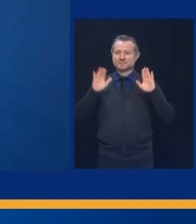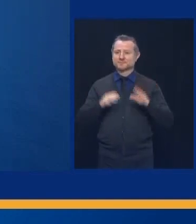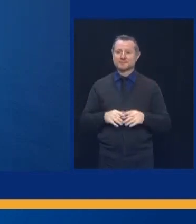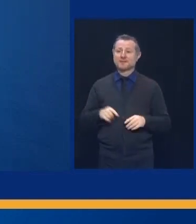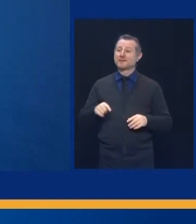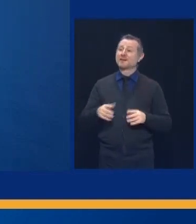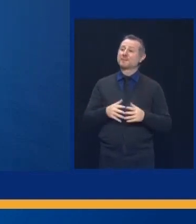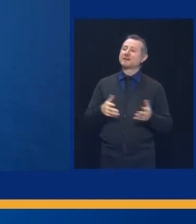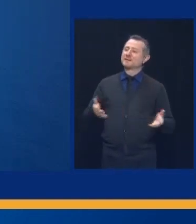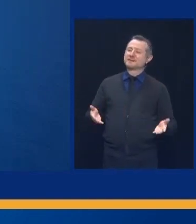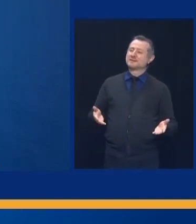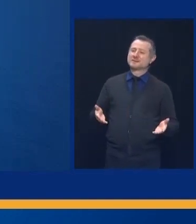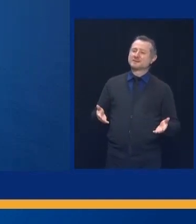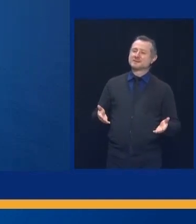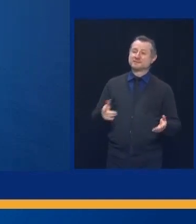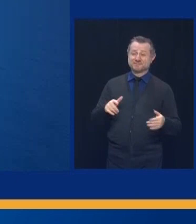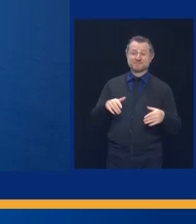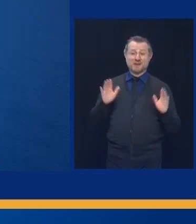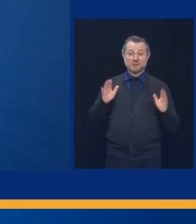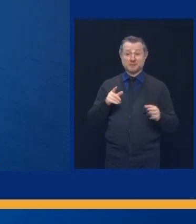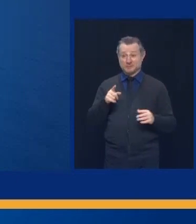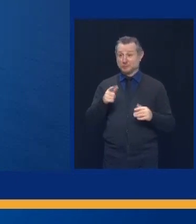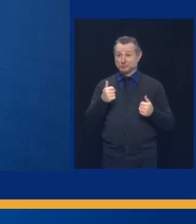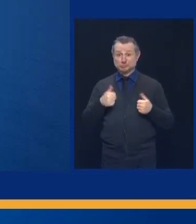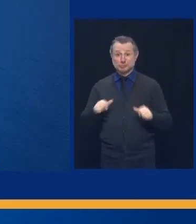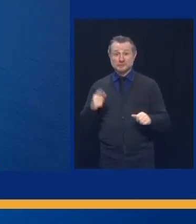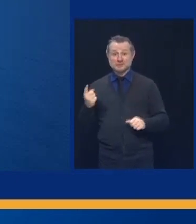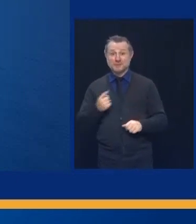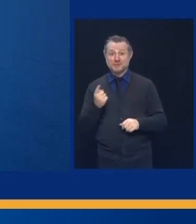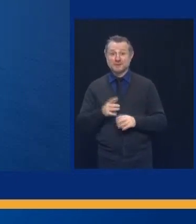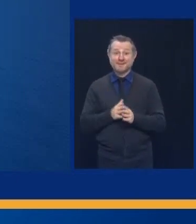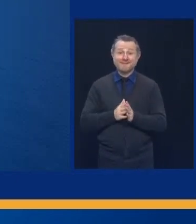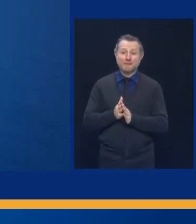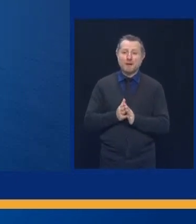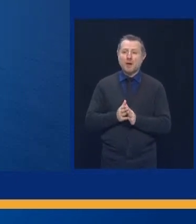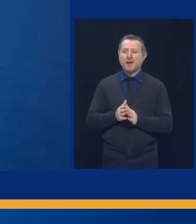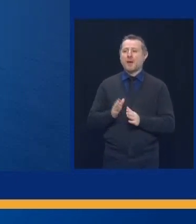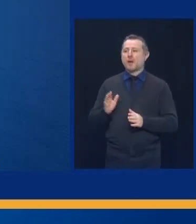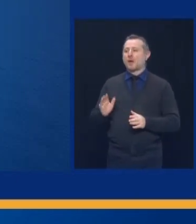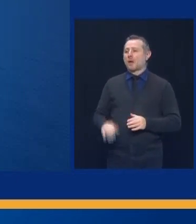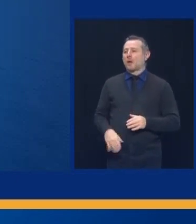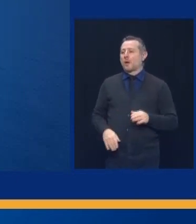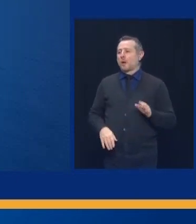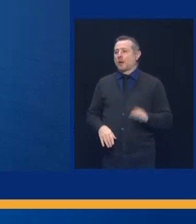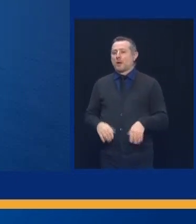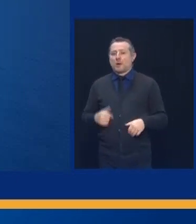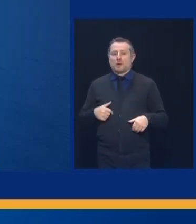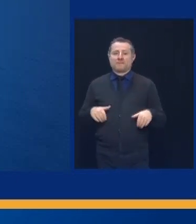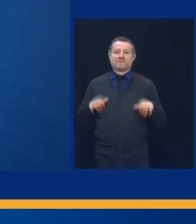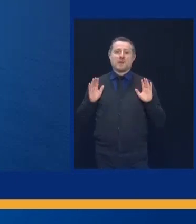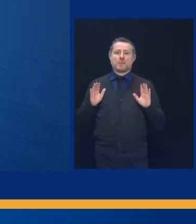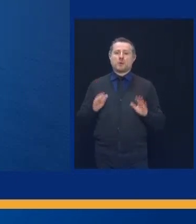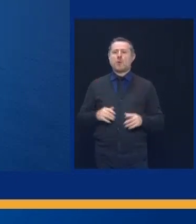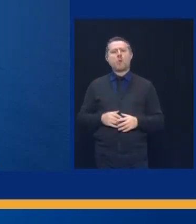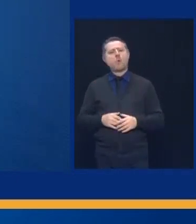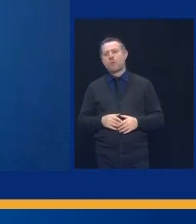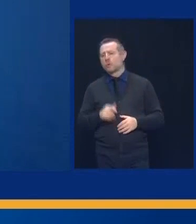CAPITULATION ON THE HERE TO ITY THEORY WE CAN'T CONTROL THE VIRUS. WE JUST CAN'T. IT'S GIVING UP. IT'S GIVING UP, BEFORE YOU FIRED